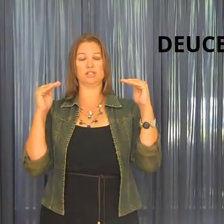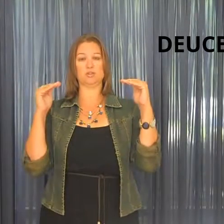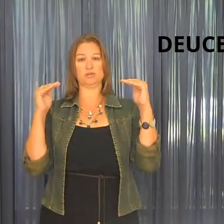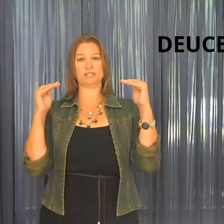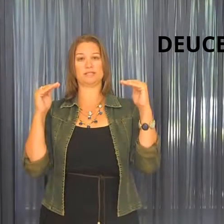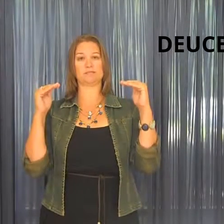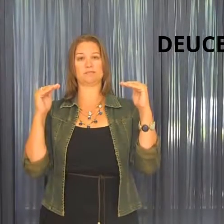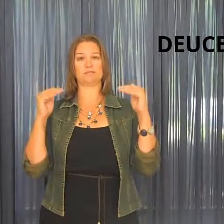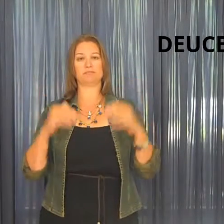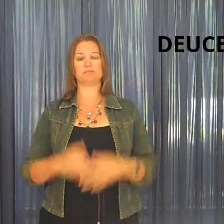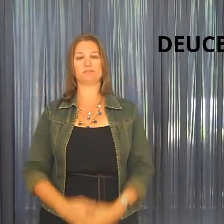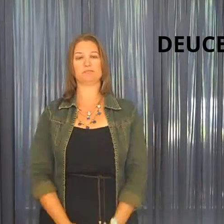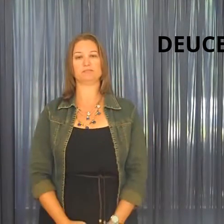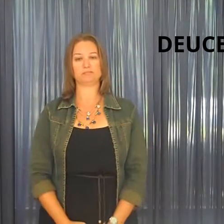"Deuce".